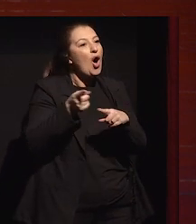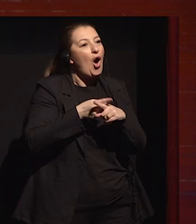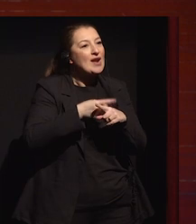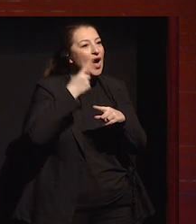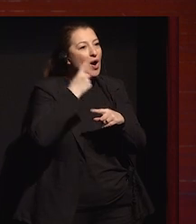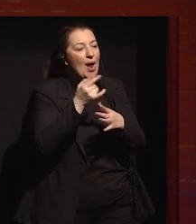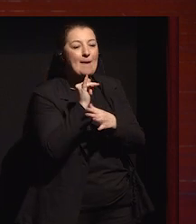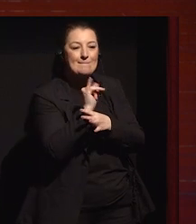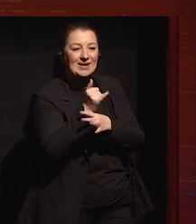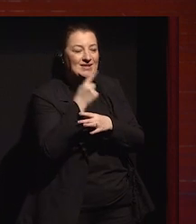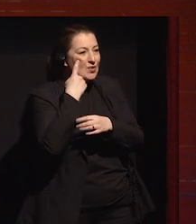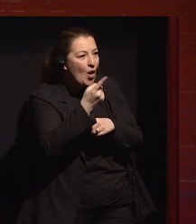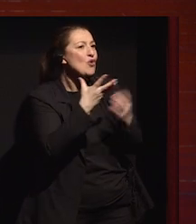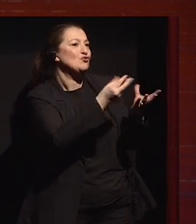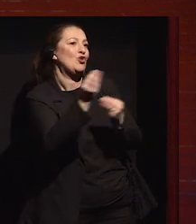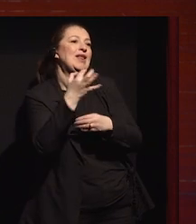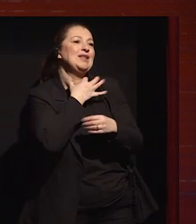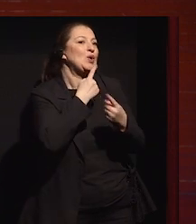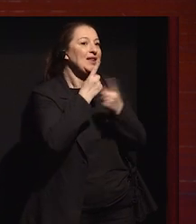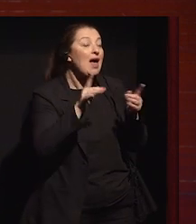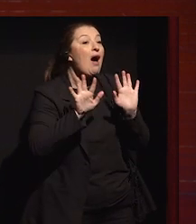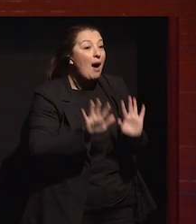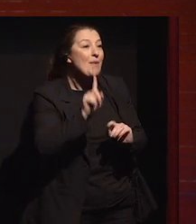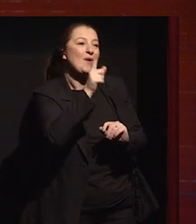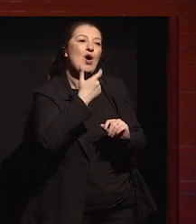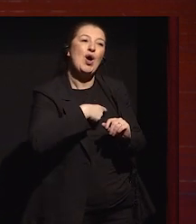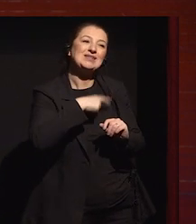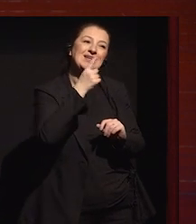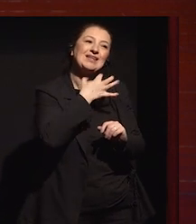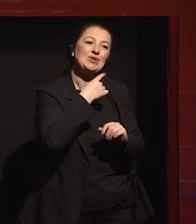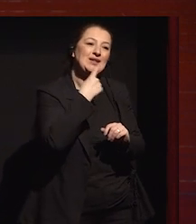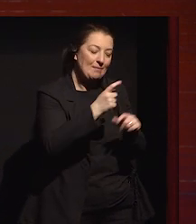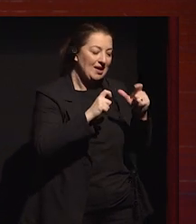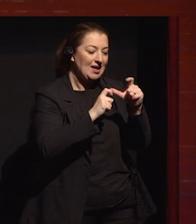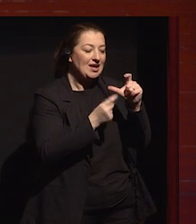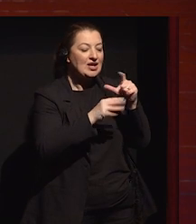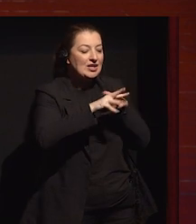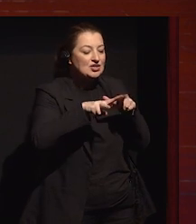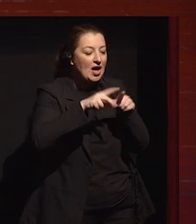but I would like to just offer a special thanks to Şengül Altan Aslan, deputy secretary general